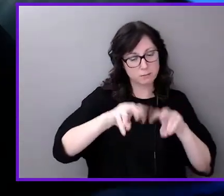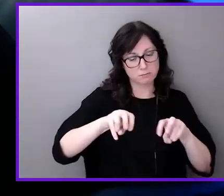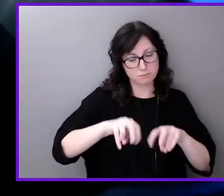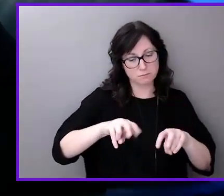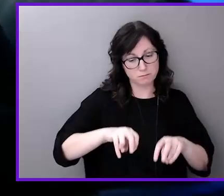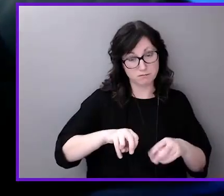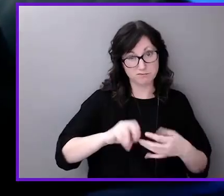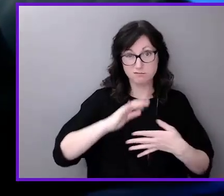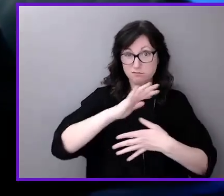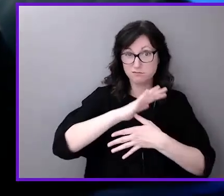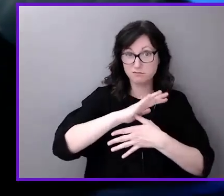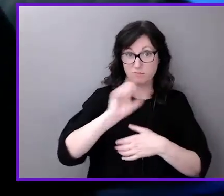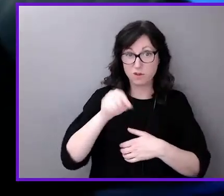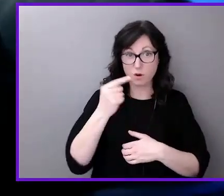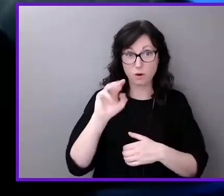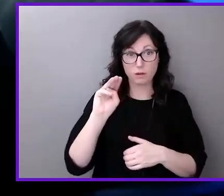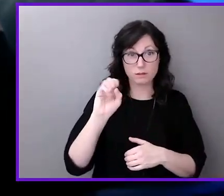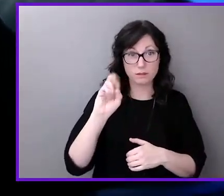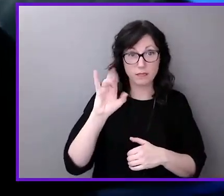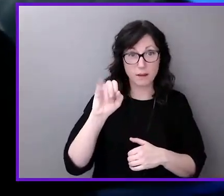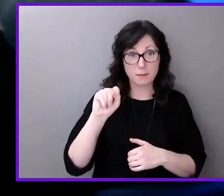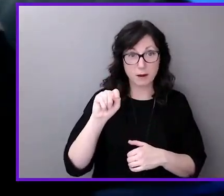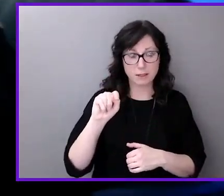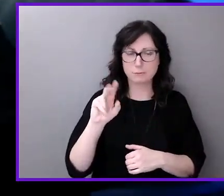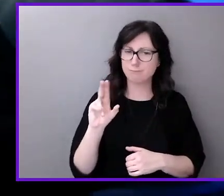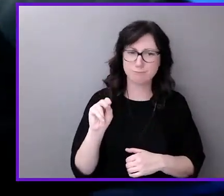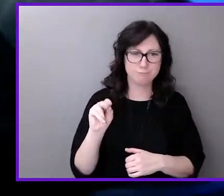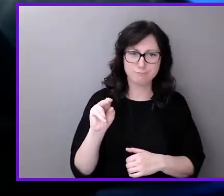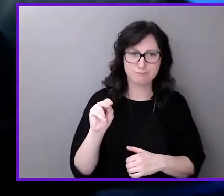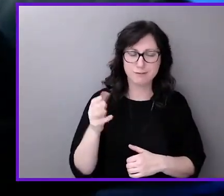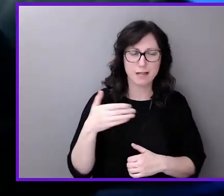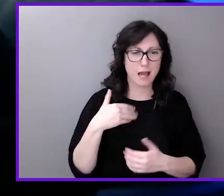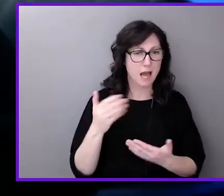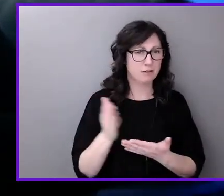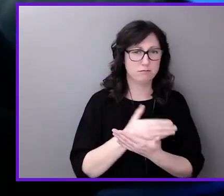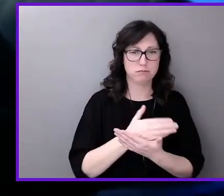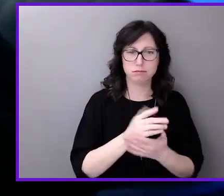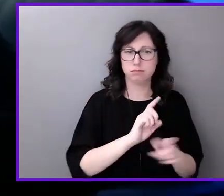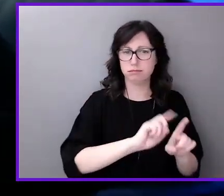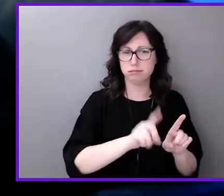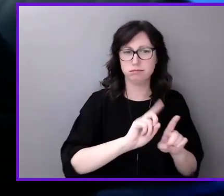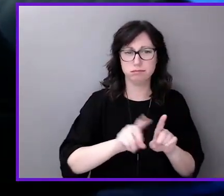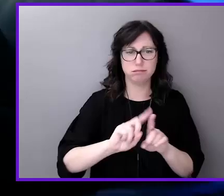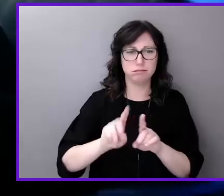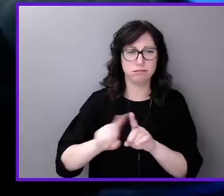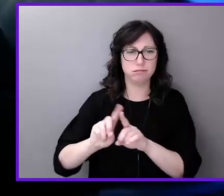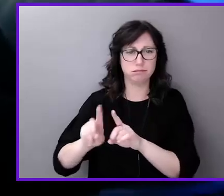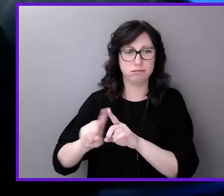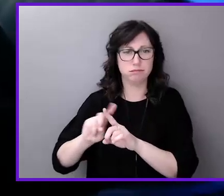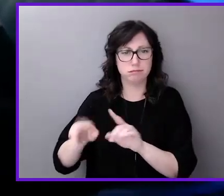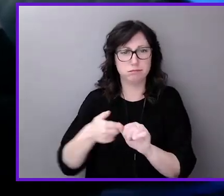There is a complexity and a range of other considerations that go into an evaluation, not only merit.